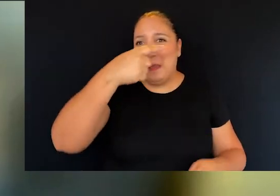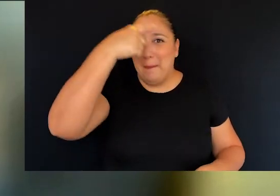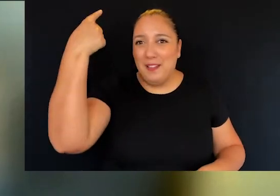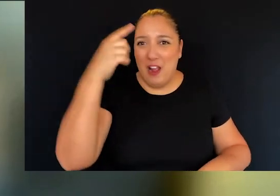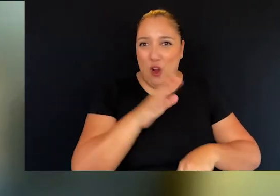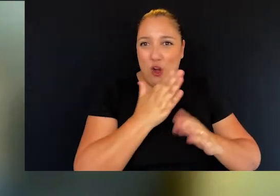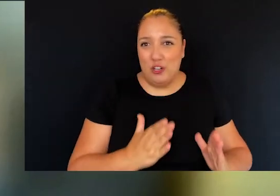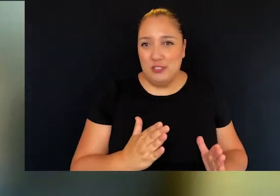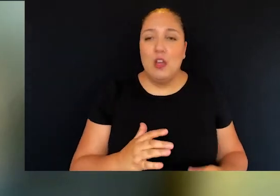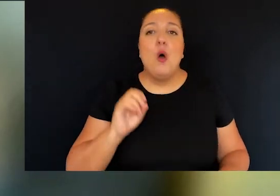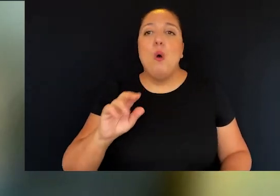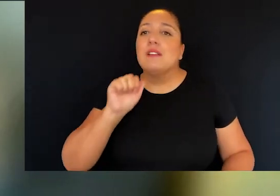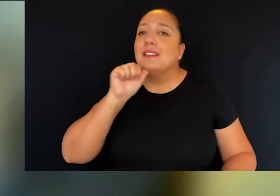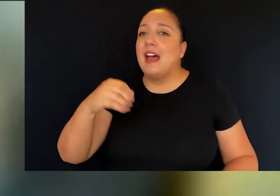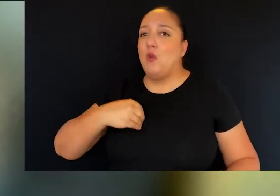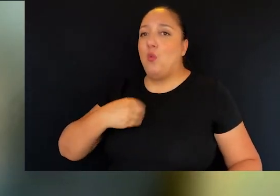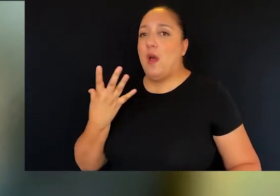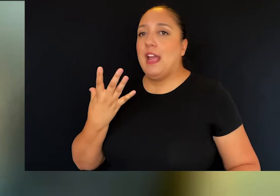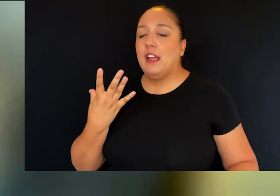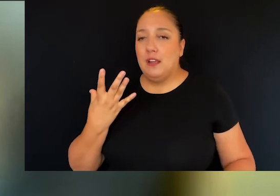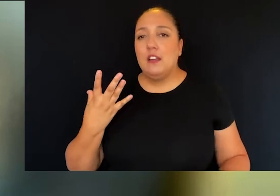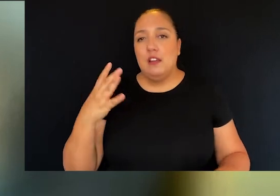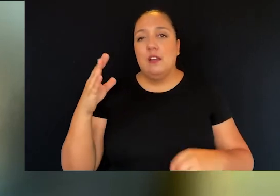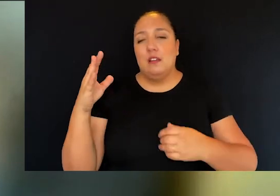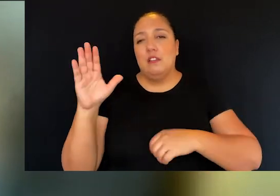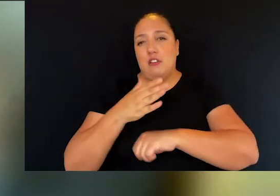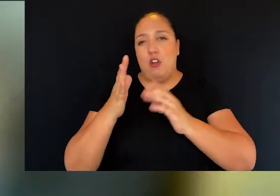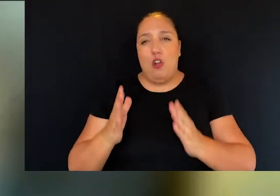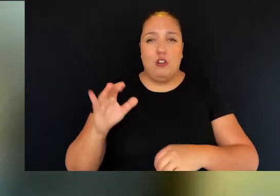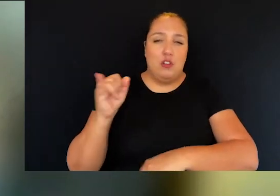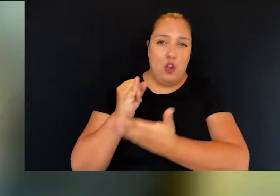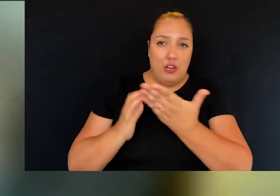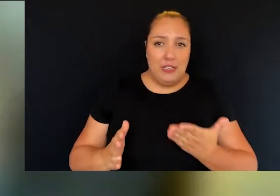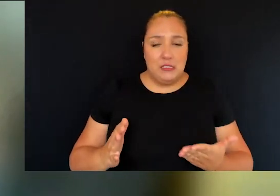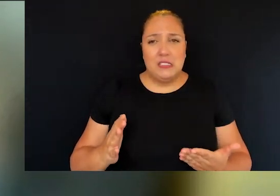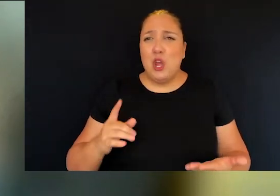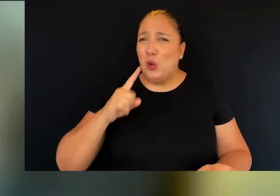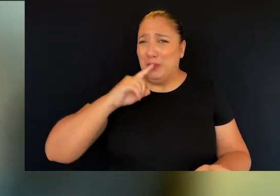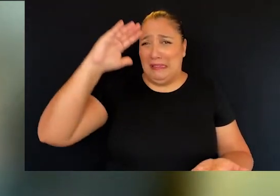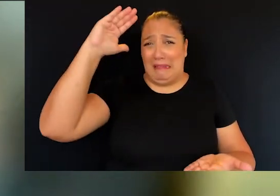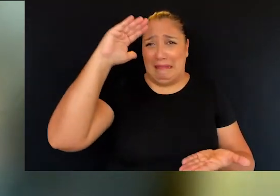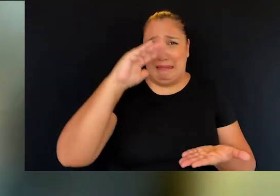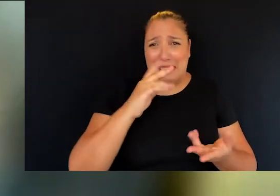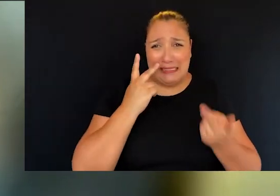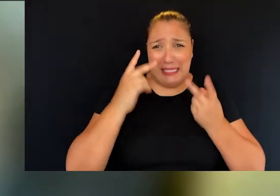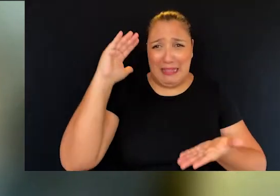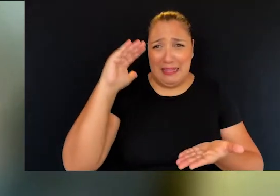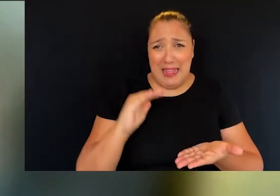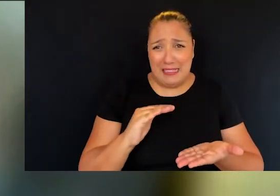and you see a lot less of it come up when it is an artist such as Eminem or Taylor Swift.